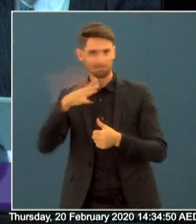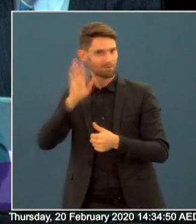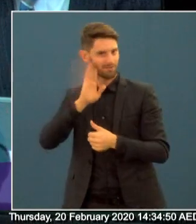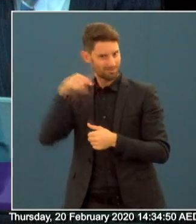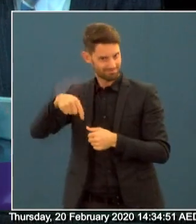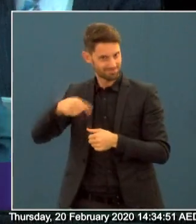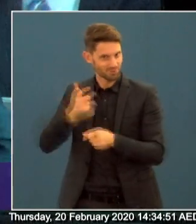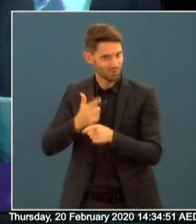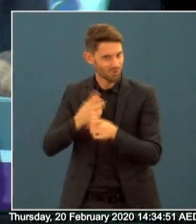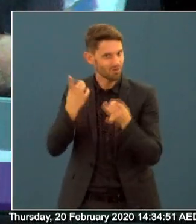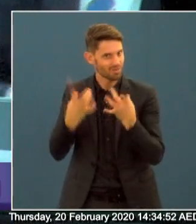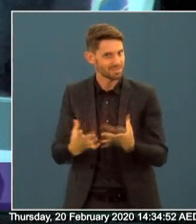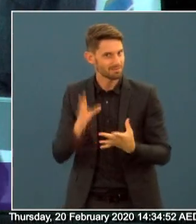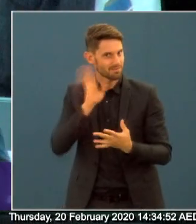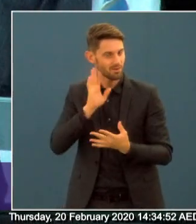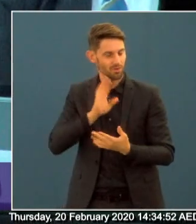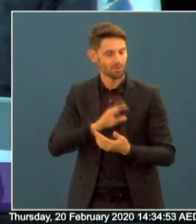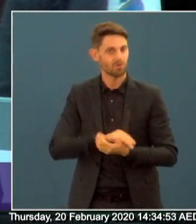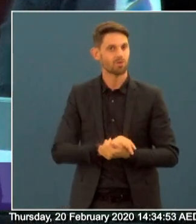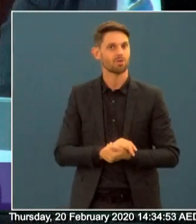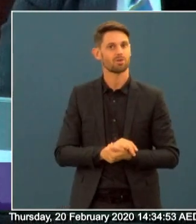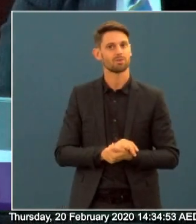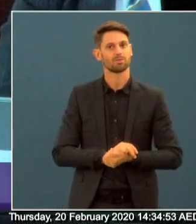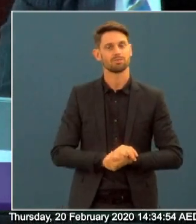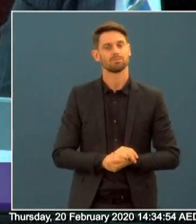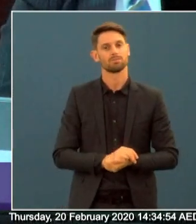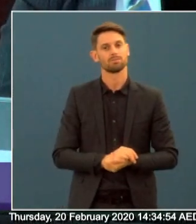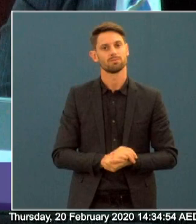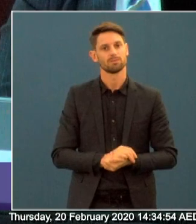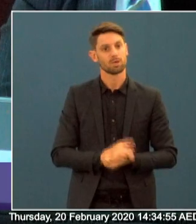And we see that at each point where you identify a lack of data